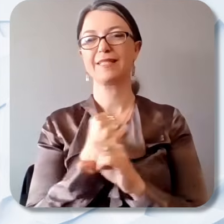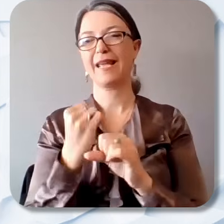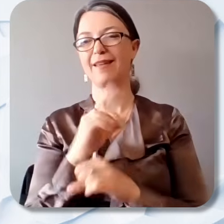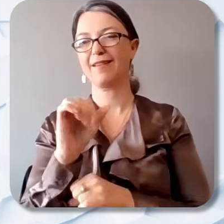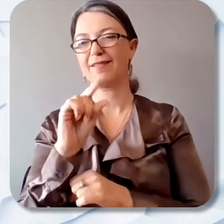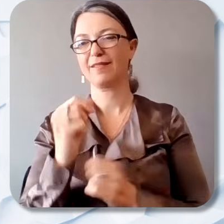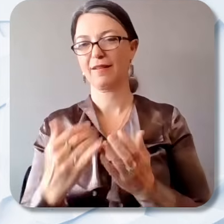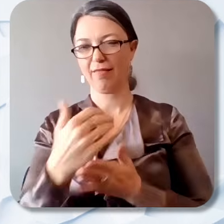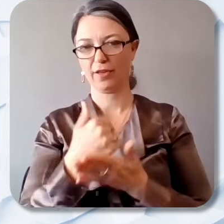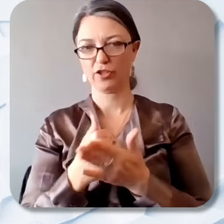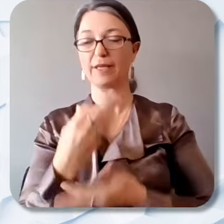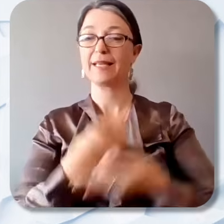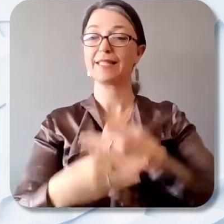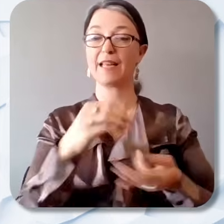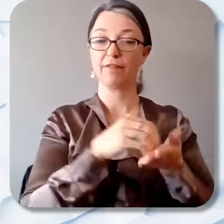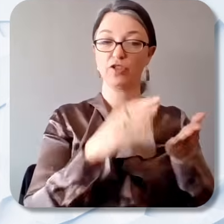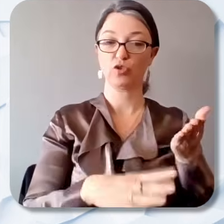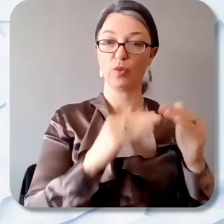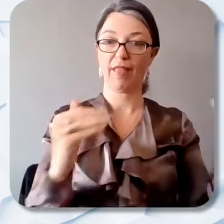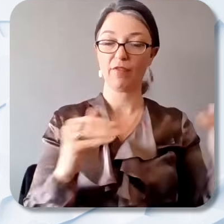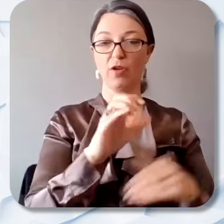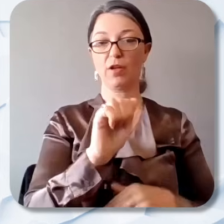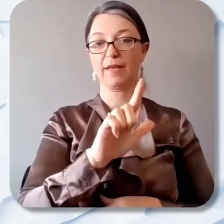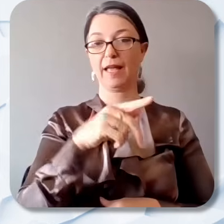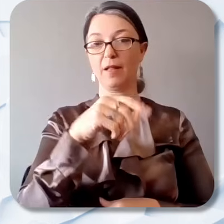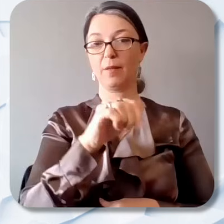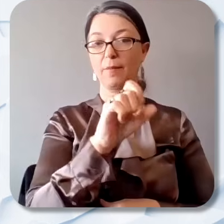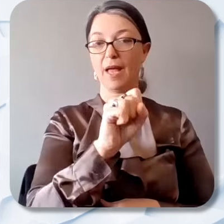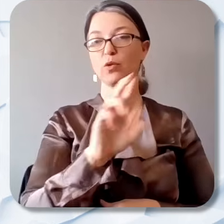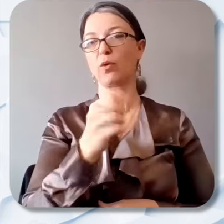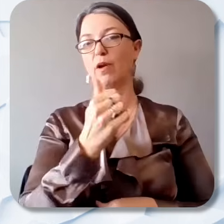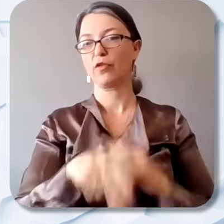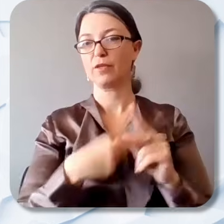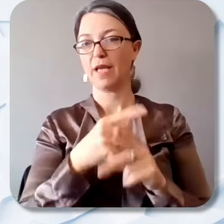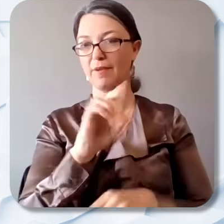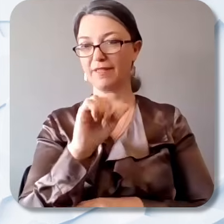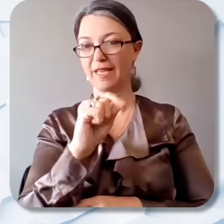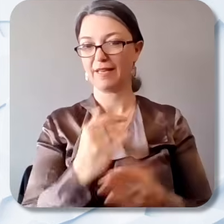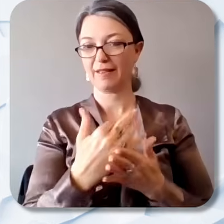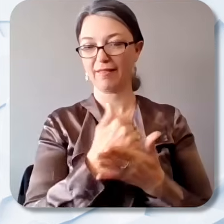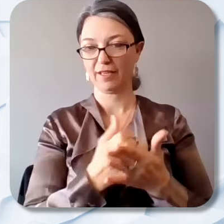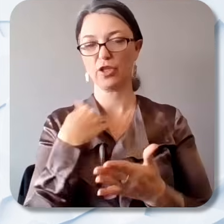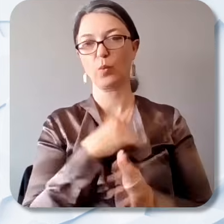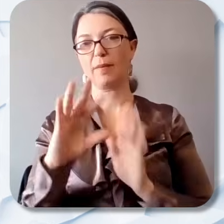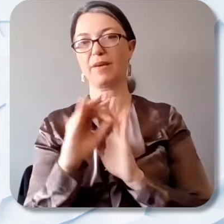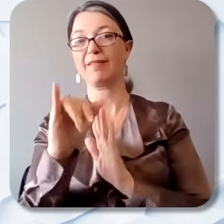at the student level through CALPADs or through another type of data collection. Because we're truly trying to understand what's happening at the LEA level.